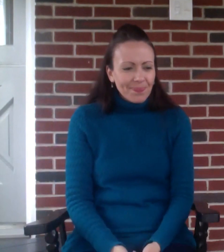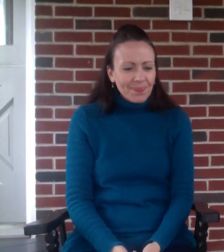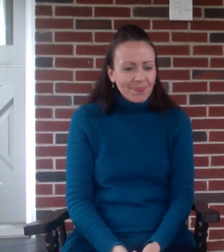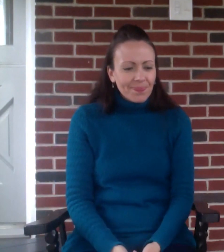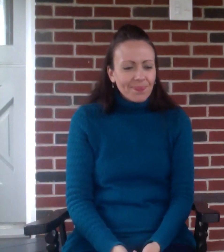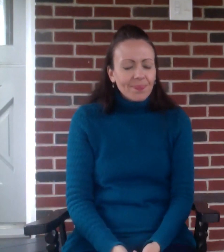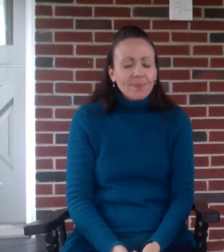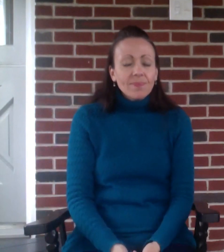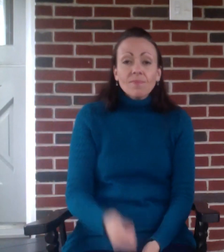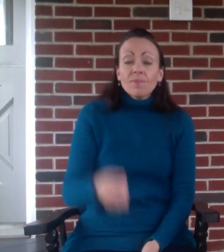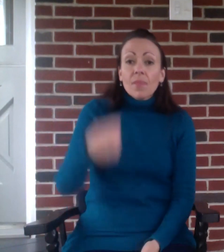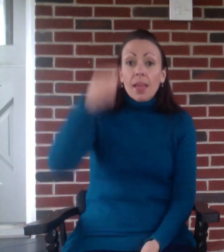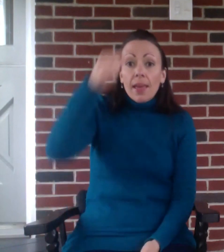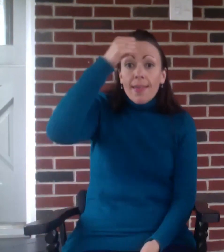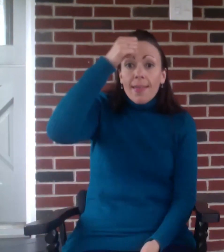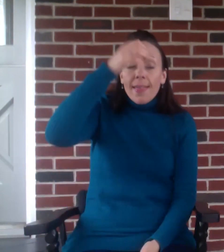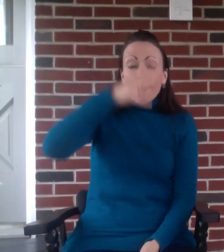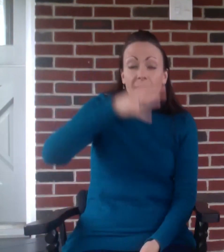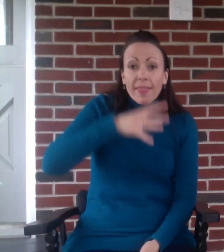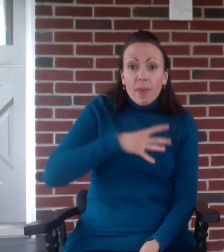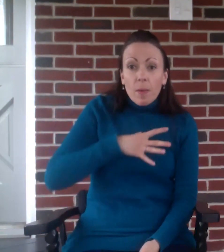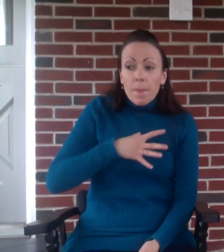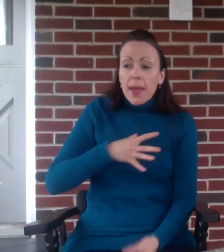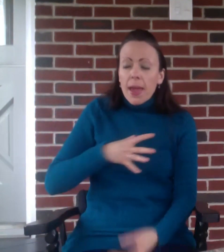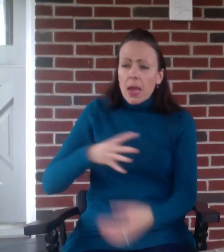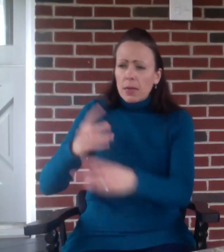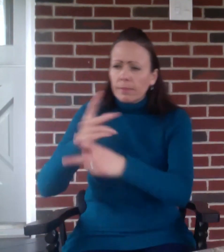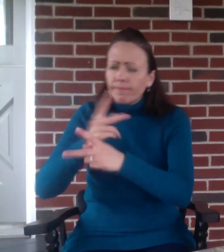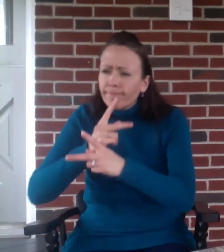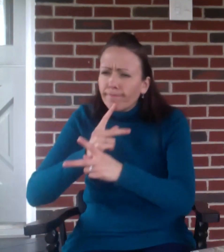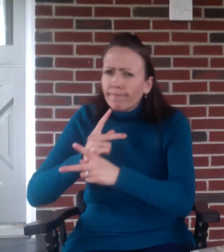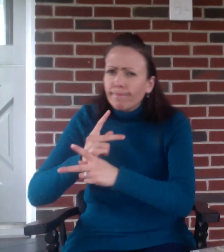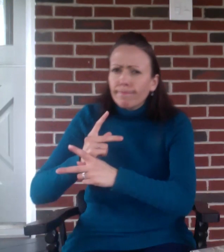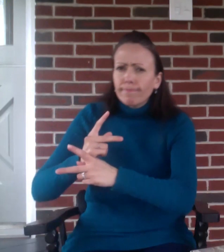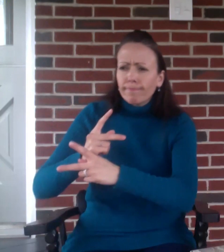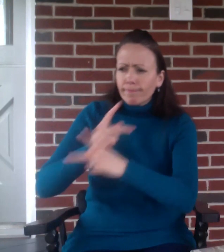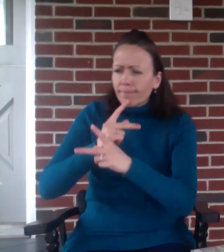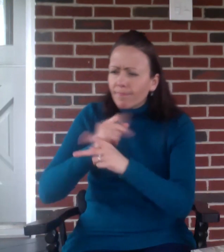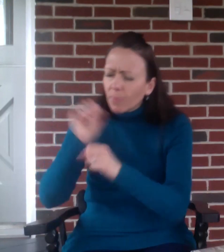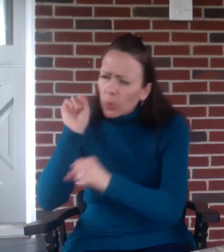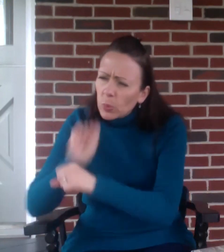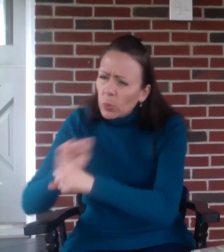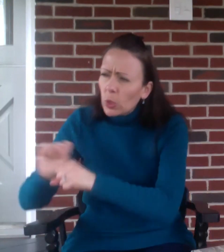That's a big word, emerged, and that means it just continues to grow out of nothing, almost.